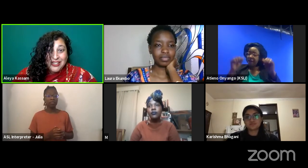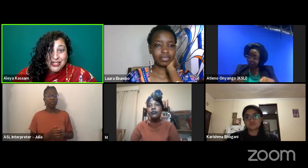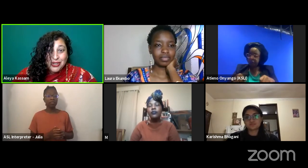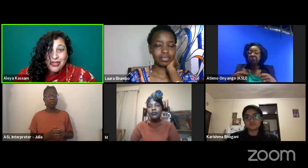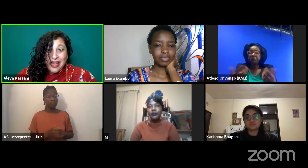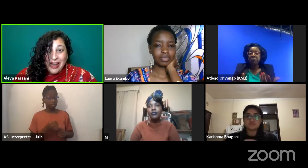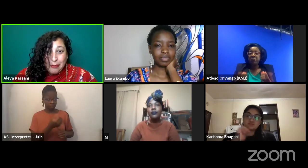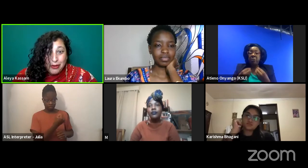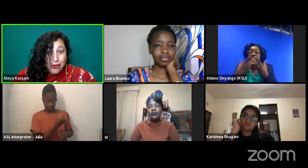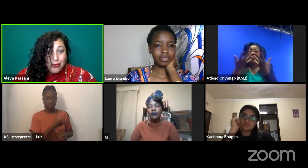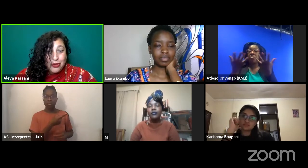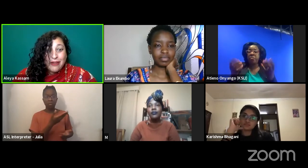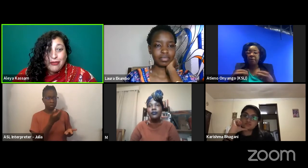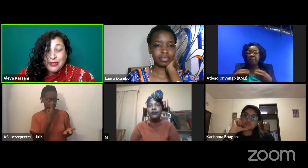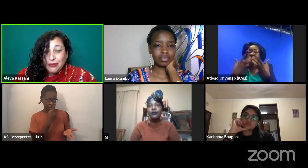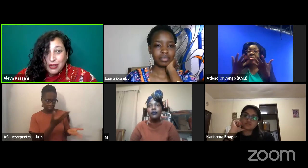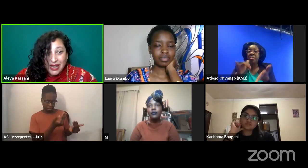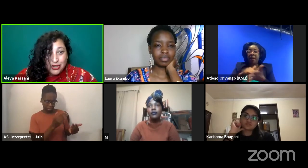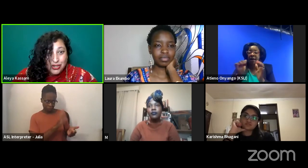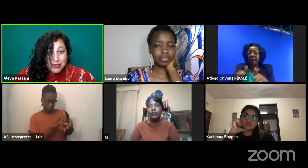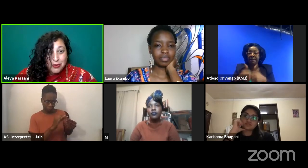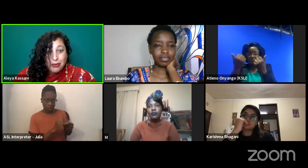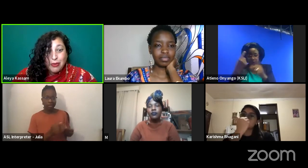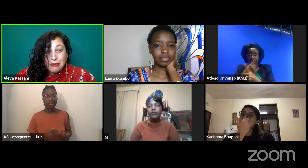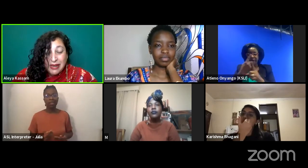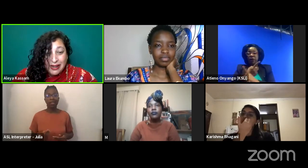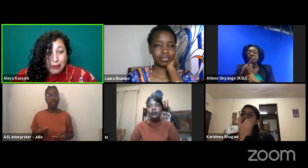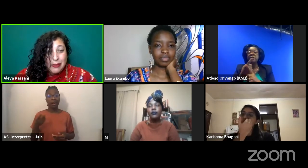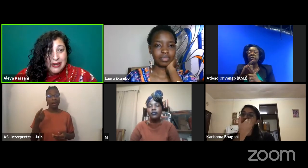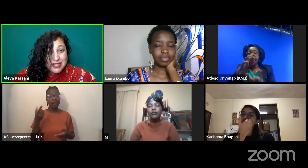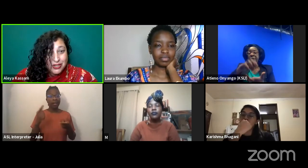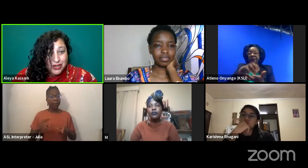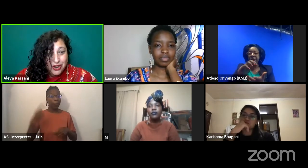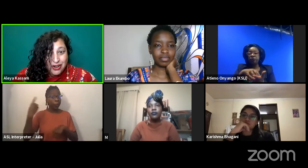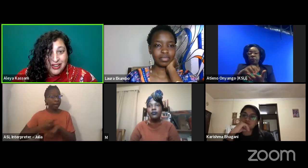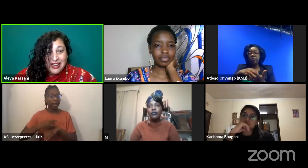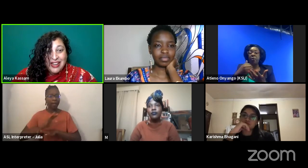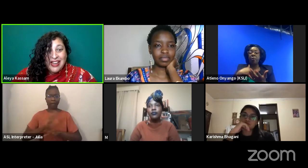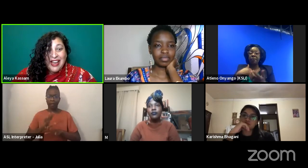And so that happened over several different occasions where we would meet and we would listen to her